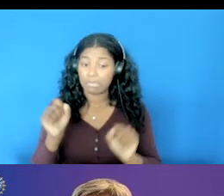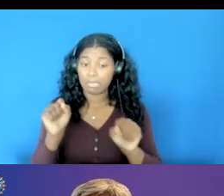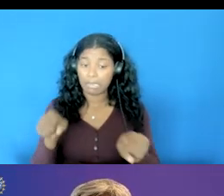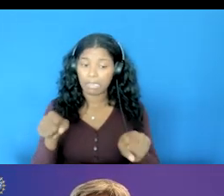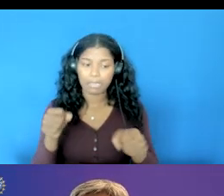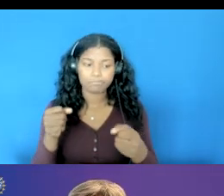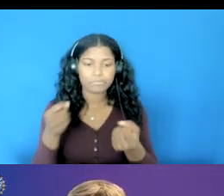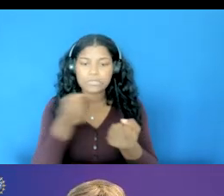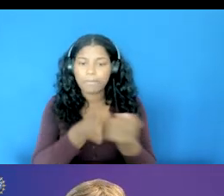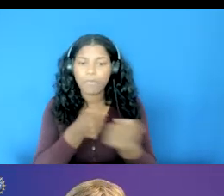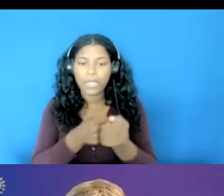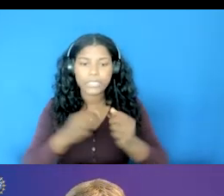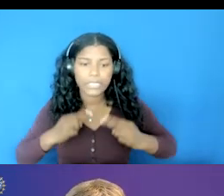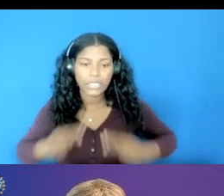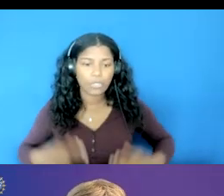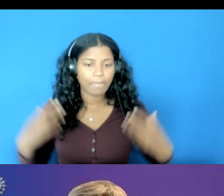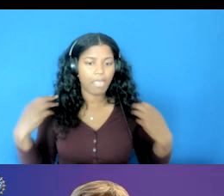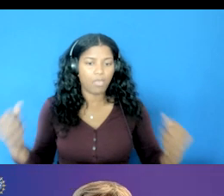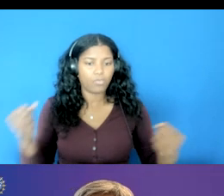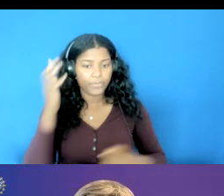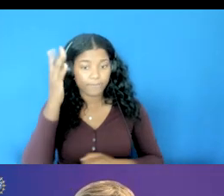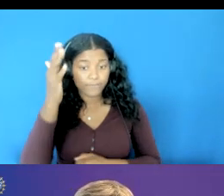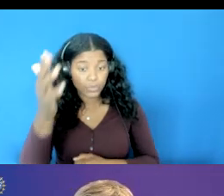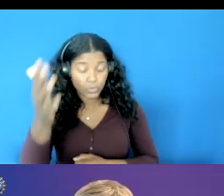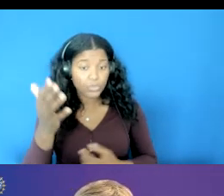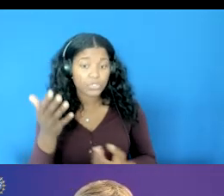in the future is a societal benefit. And that can be supported.